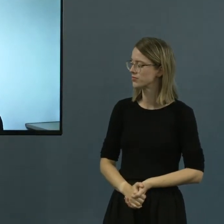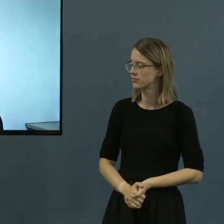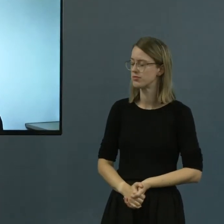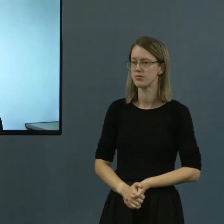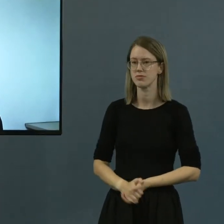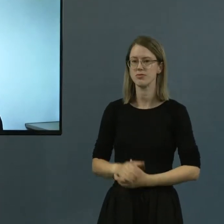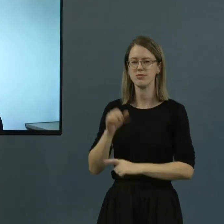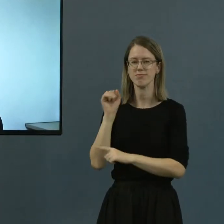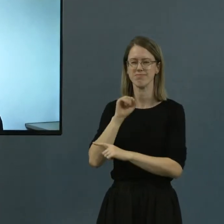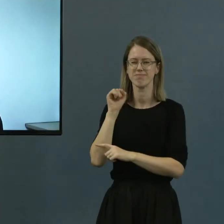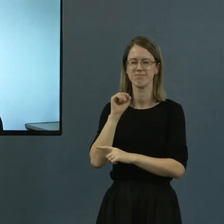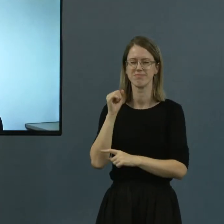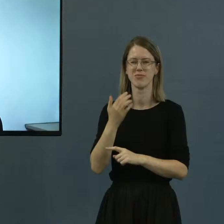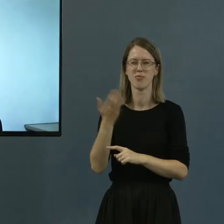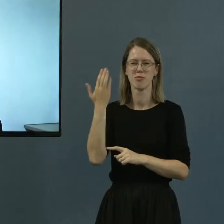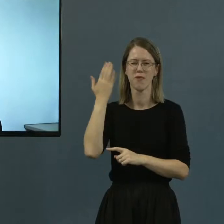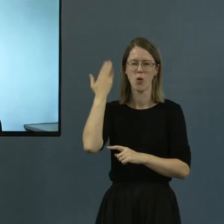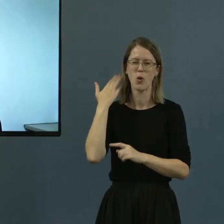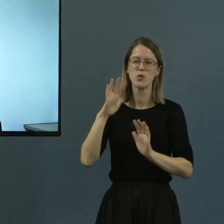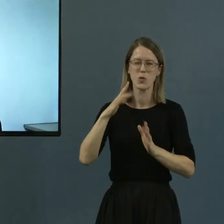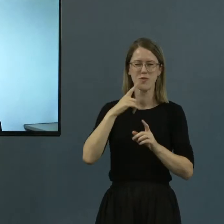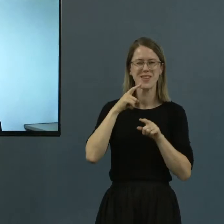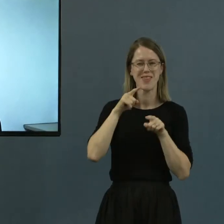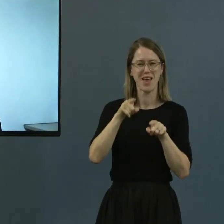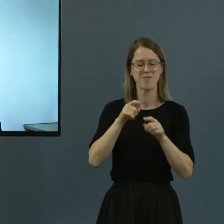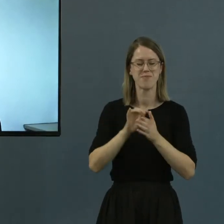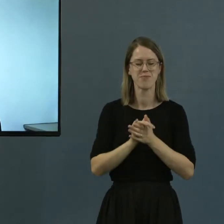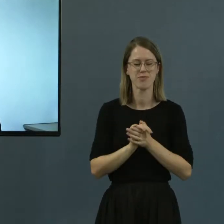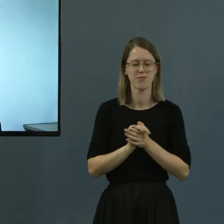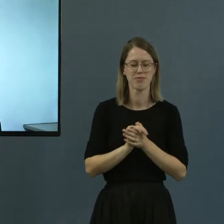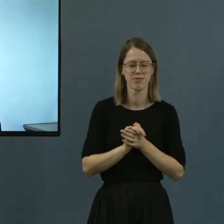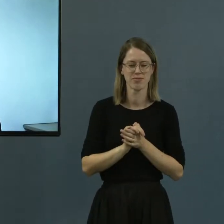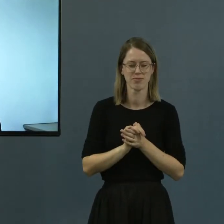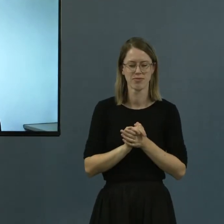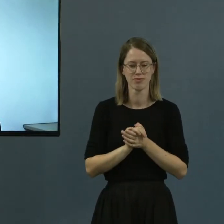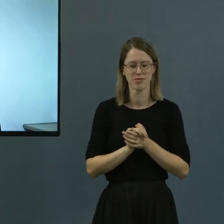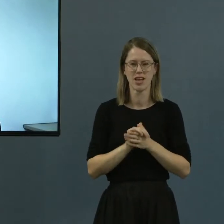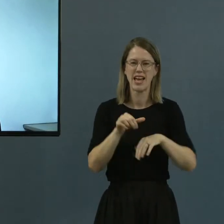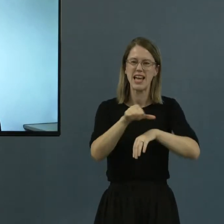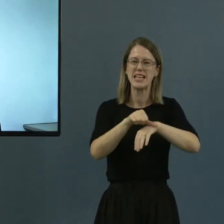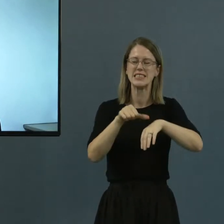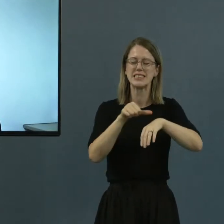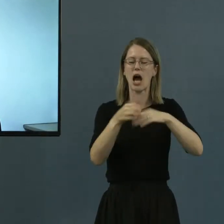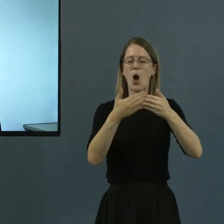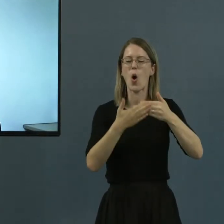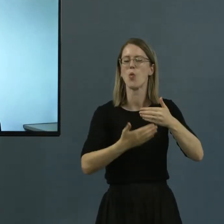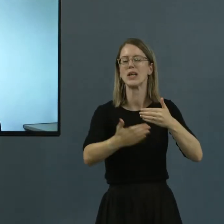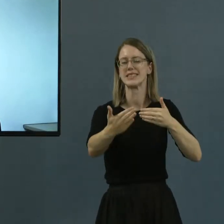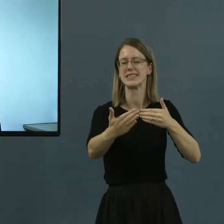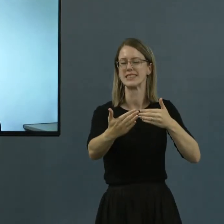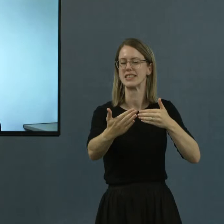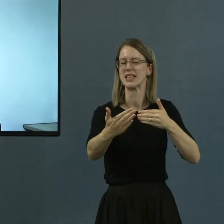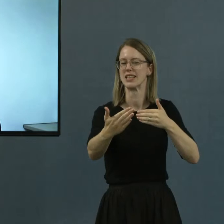work because of the work force? I guess I was alluding to that when I was talking about what we're expecting to see